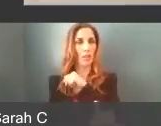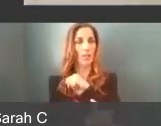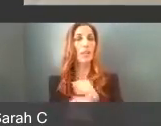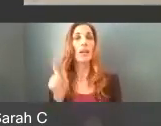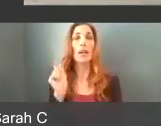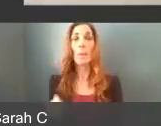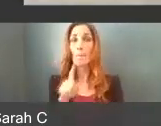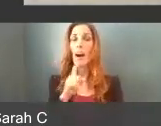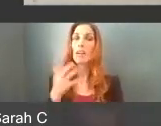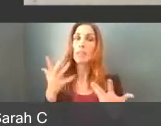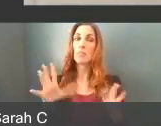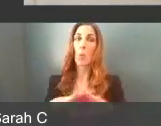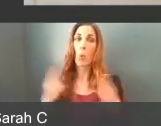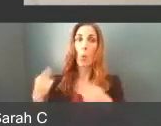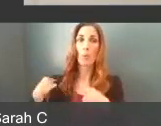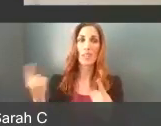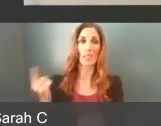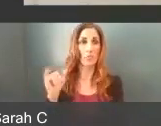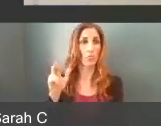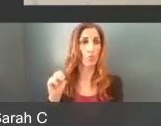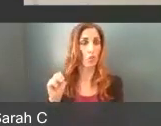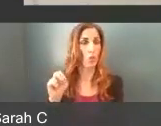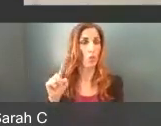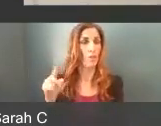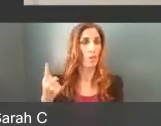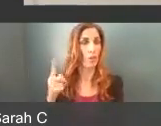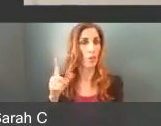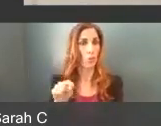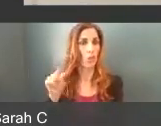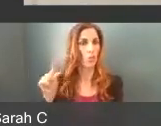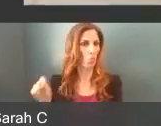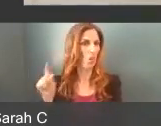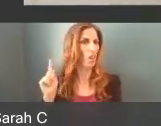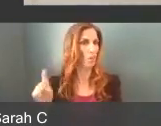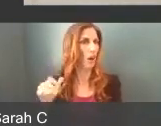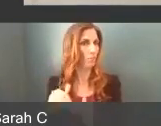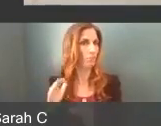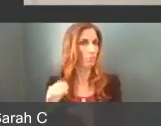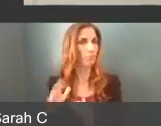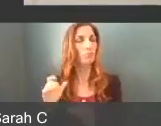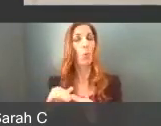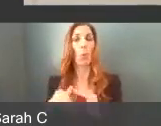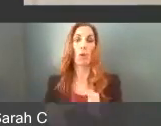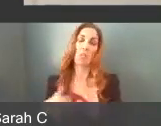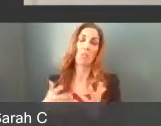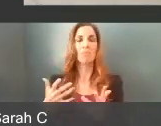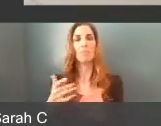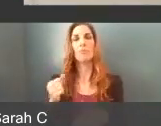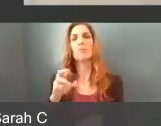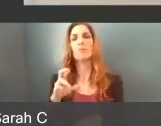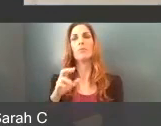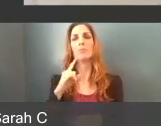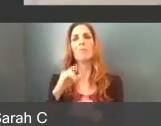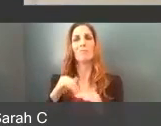since at least January 1, 2020 and experienced disruption due to the COVID-19 global pandemic,